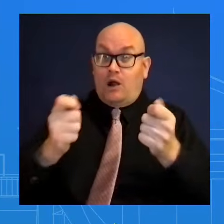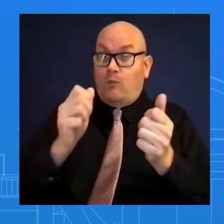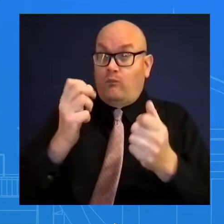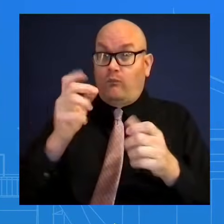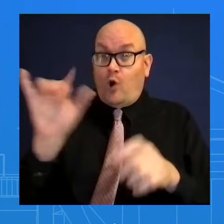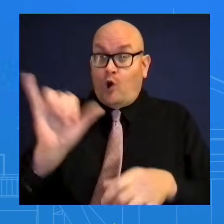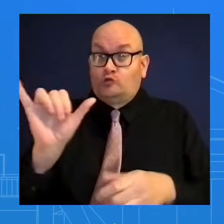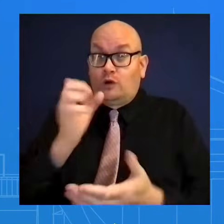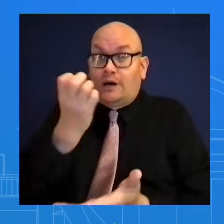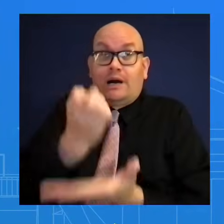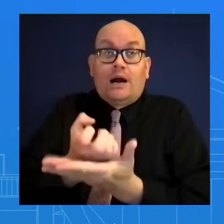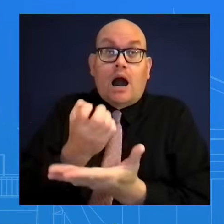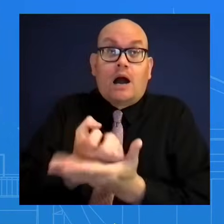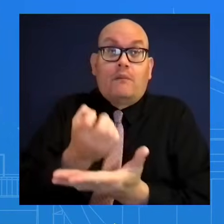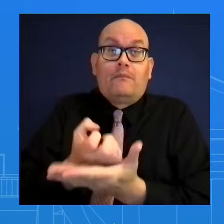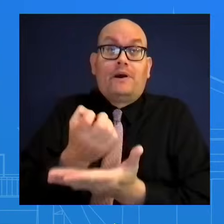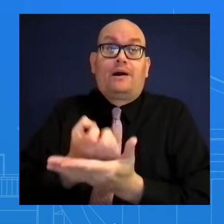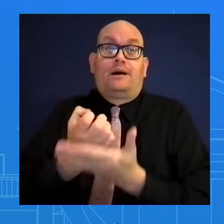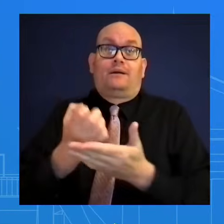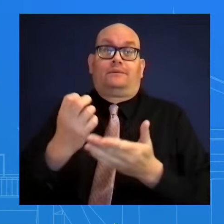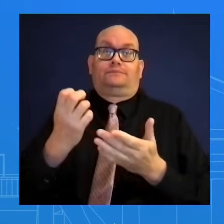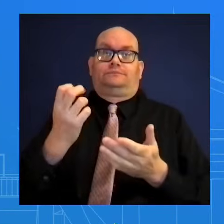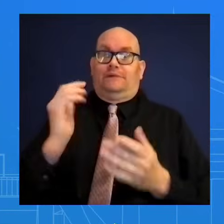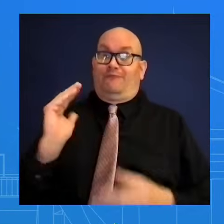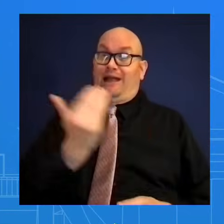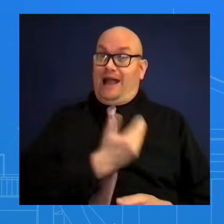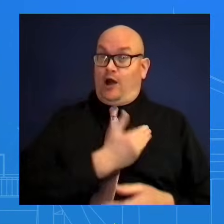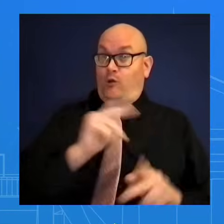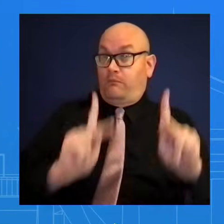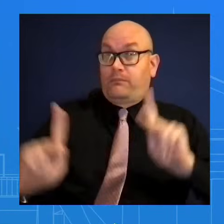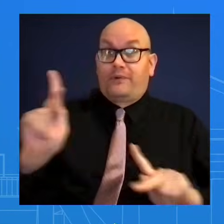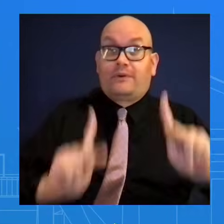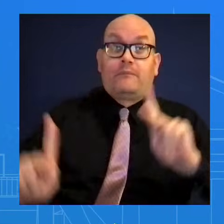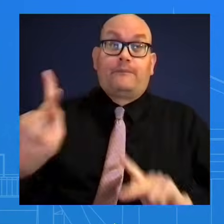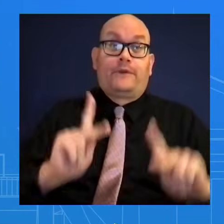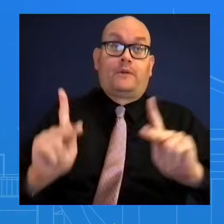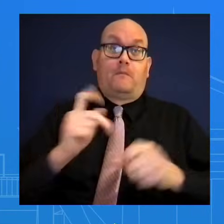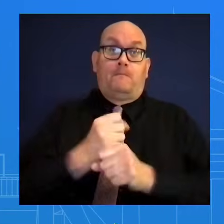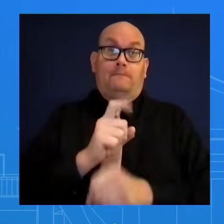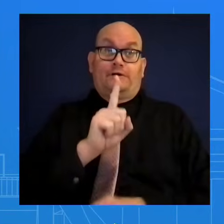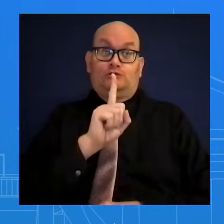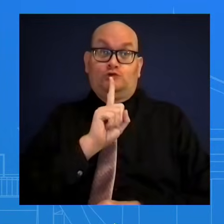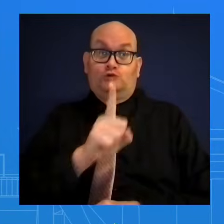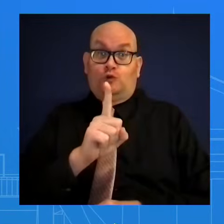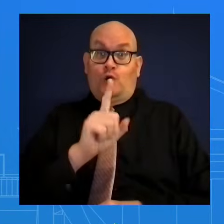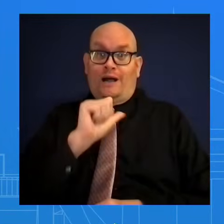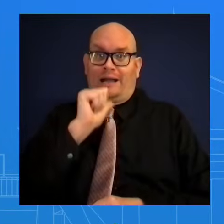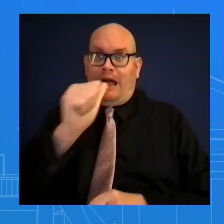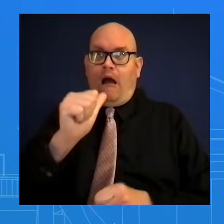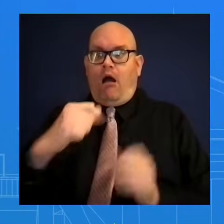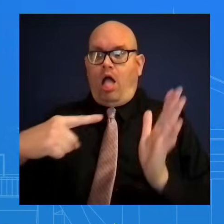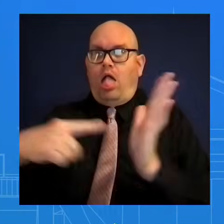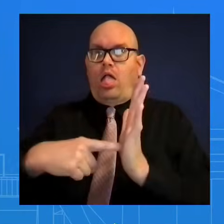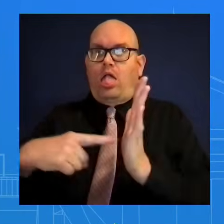and also make sure that we do not default. All of those things are important. All of those multiple issues are something that the President